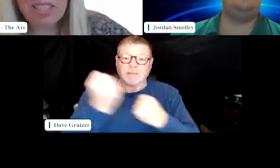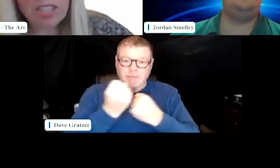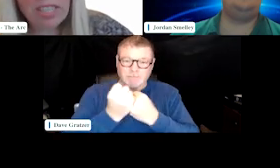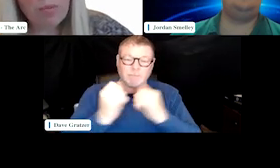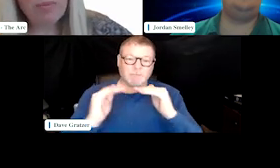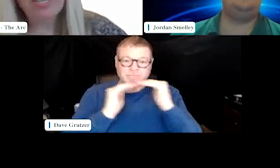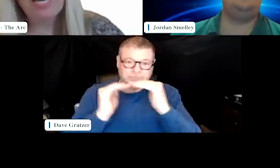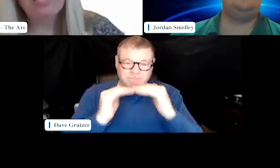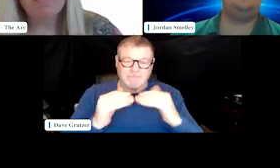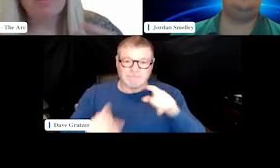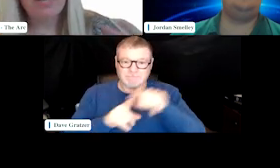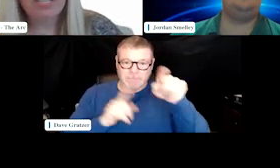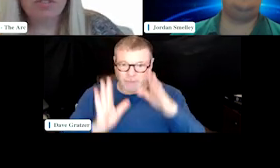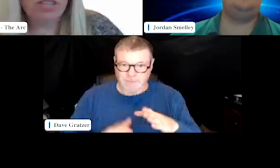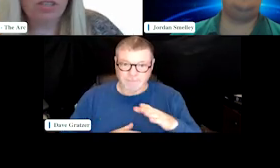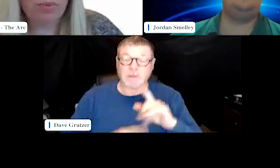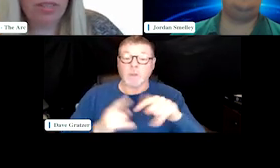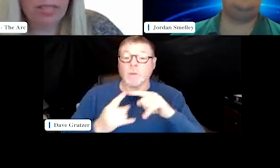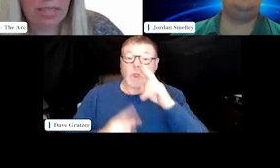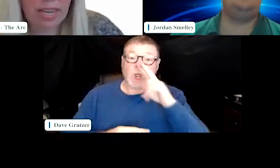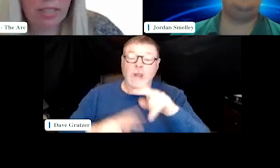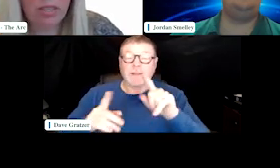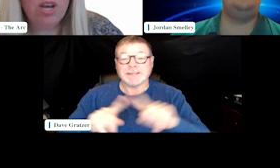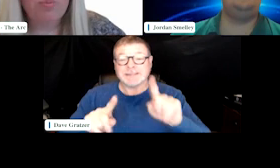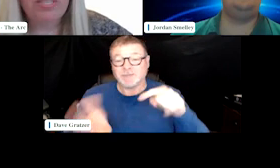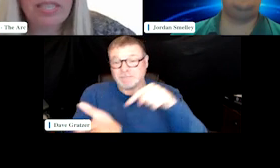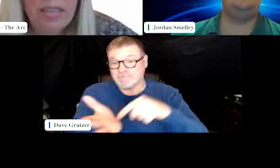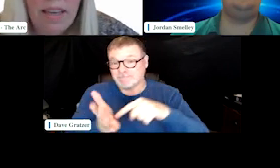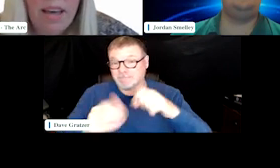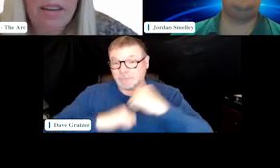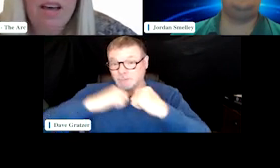Essentially when we look at different billing structures within states, we see that